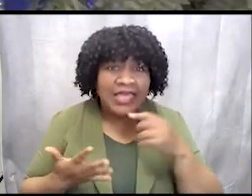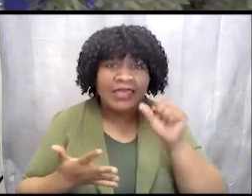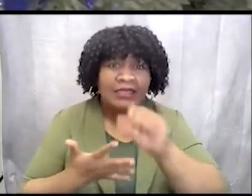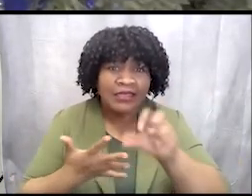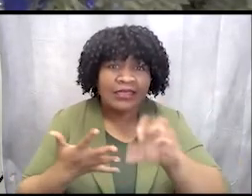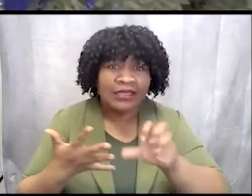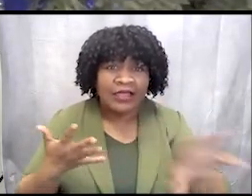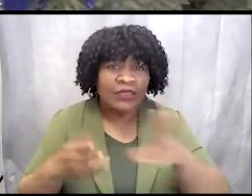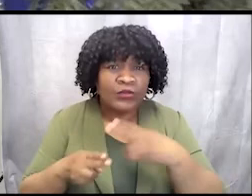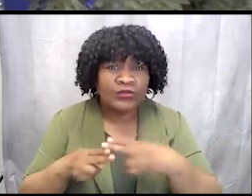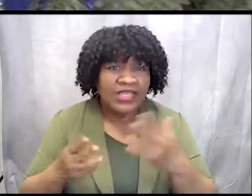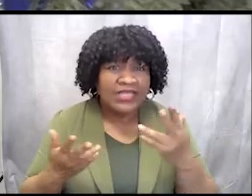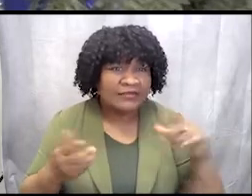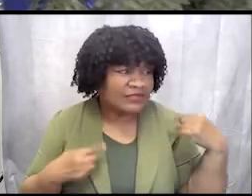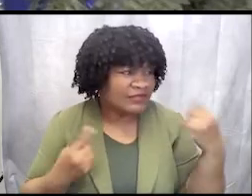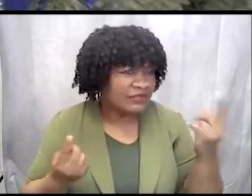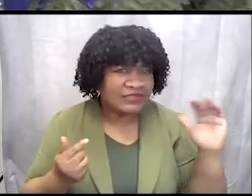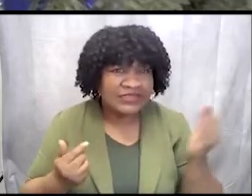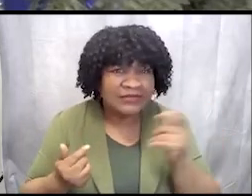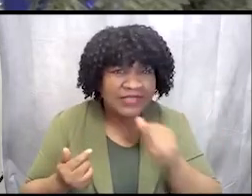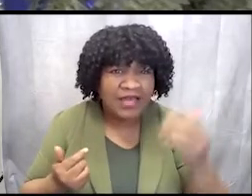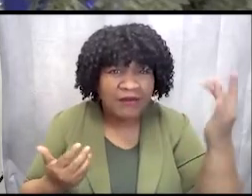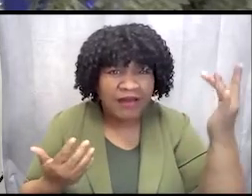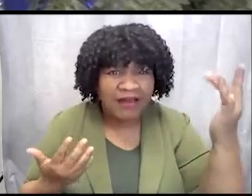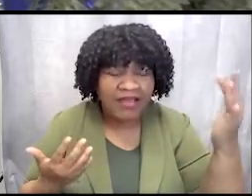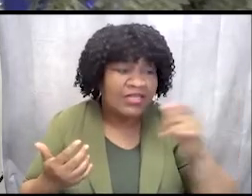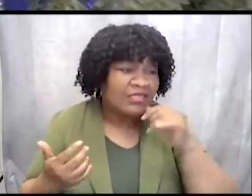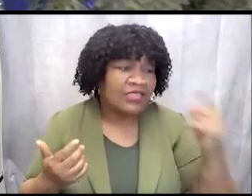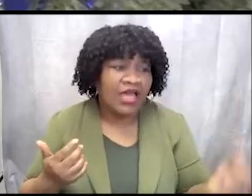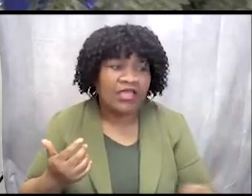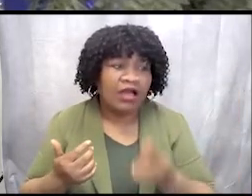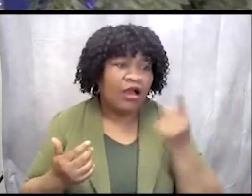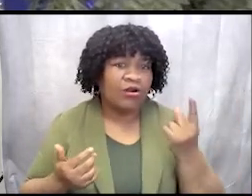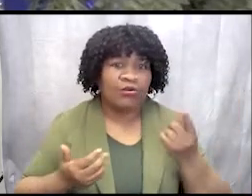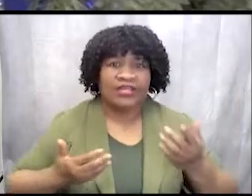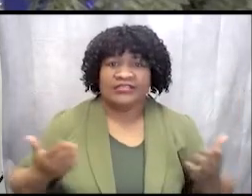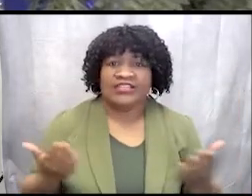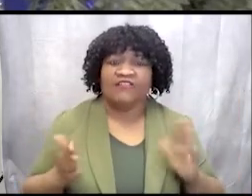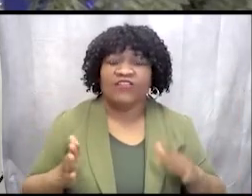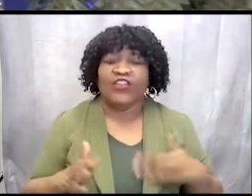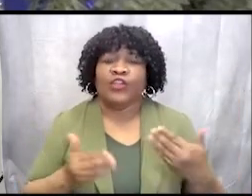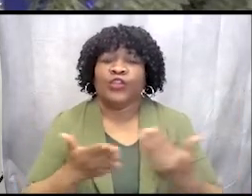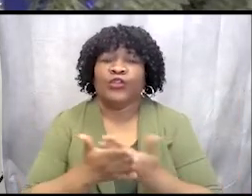because they're not always so present to the next generation of folks.